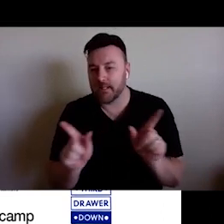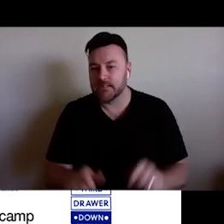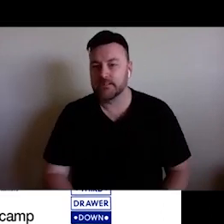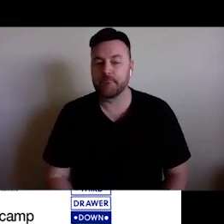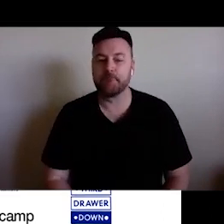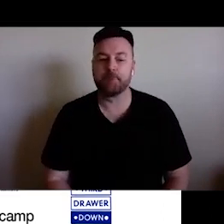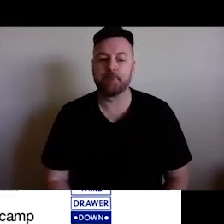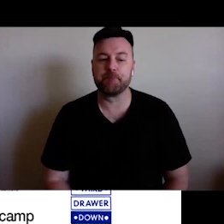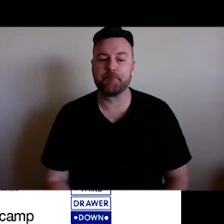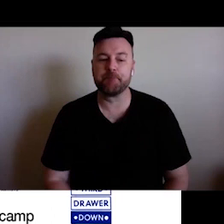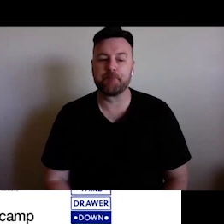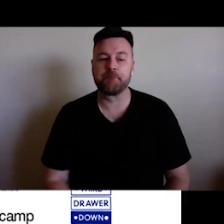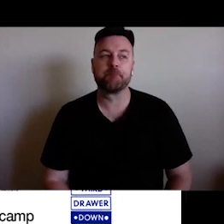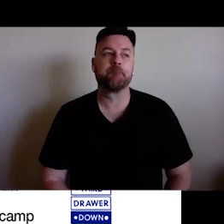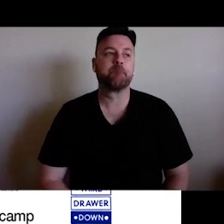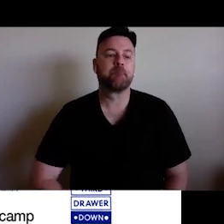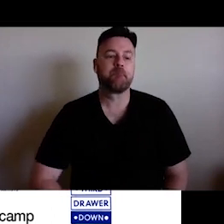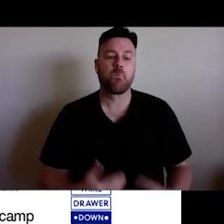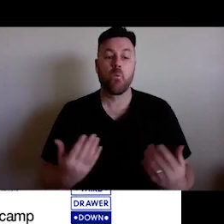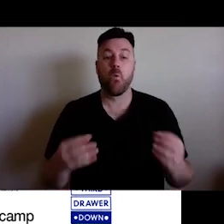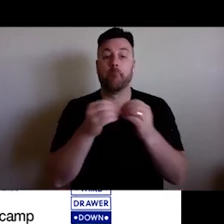Institute - they have a subscription streaming platform where you can